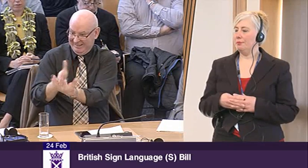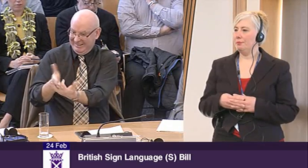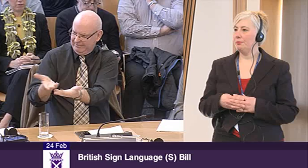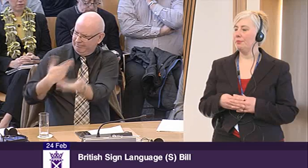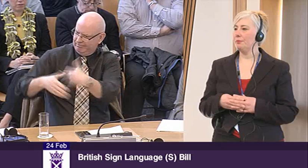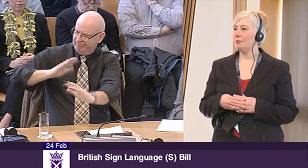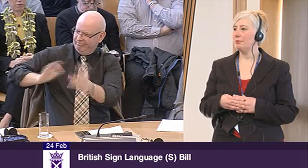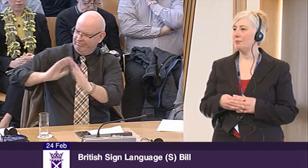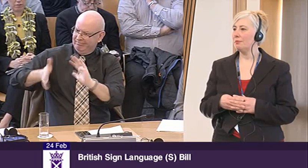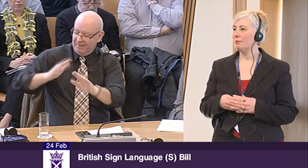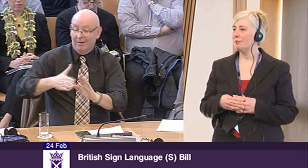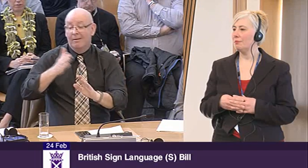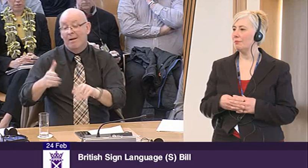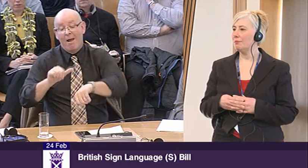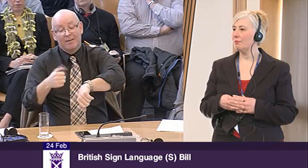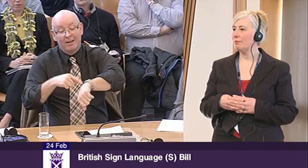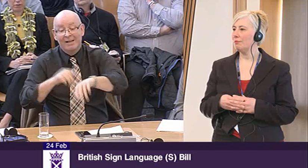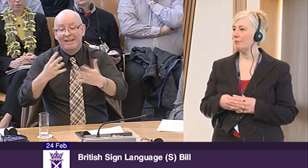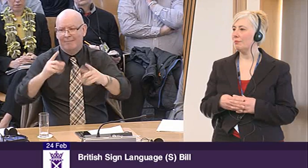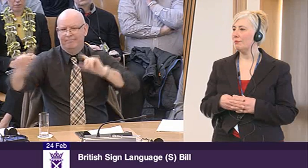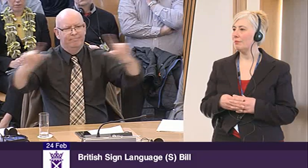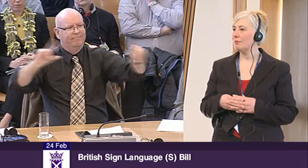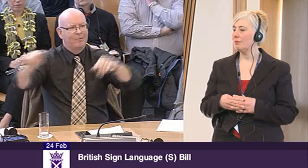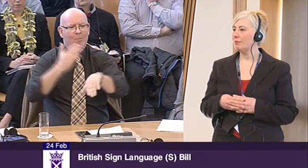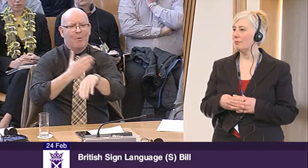affairs. I would like to get my access to the news directly through sign language before